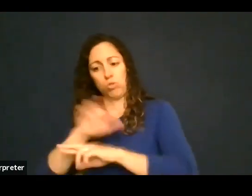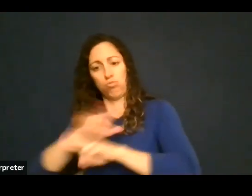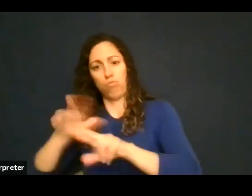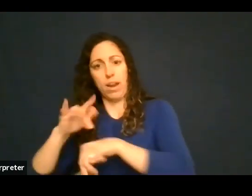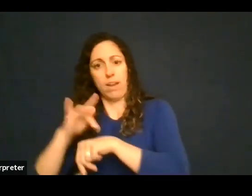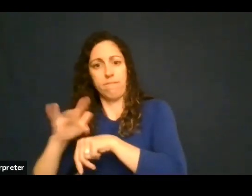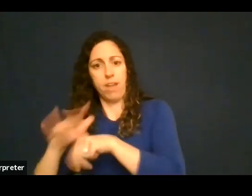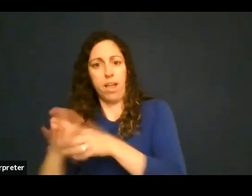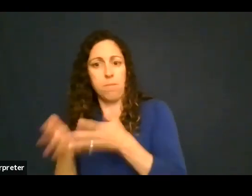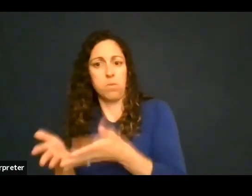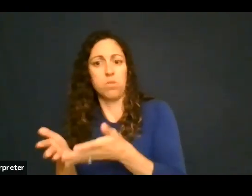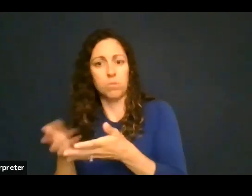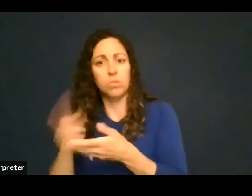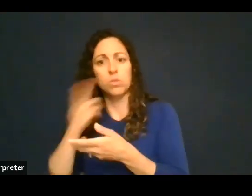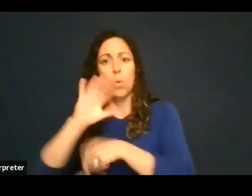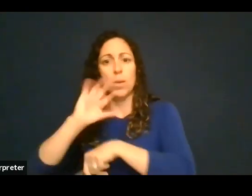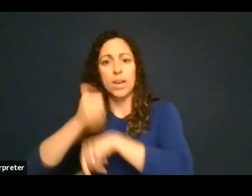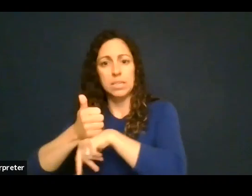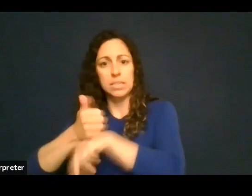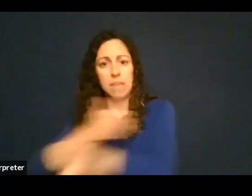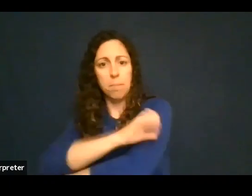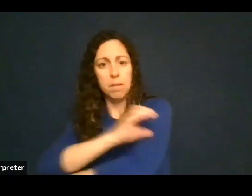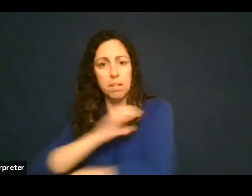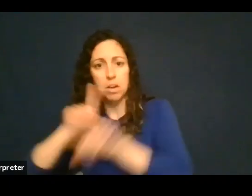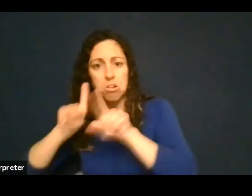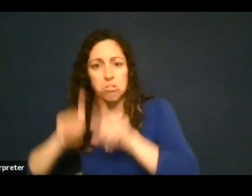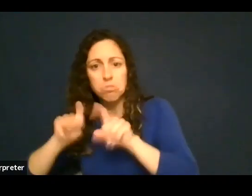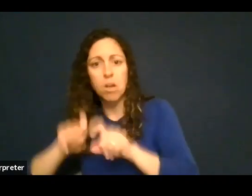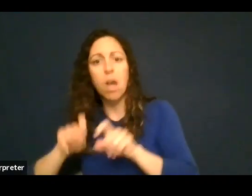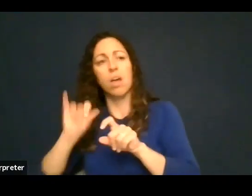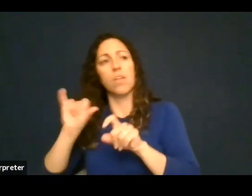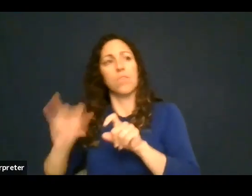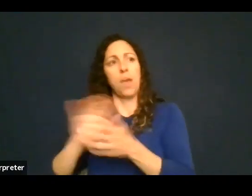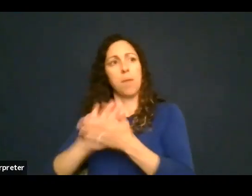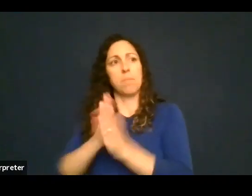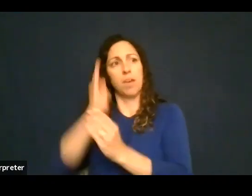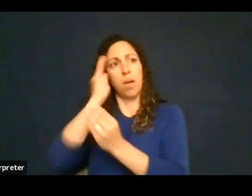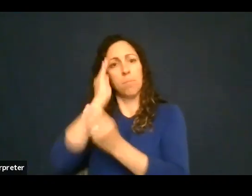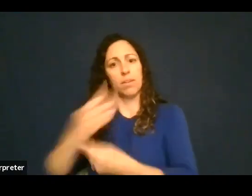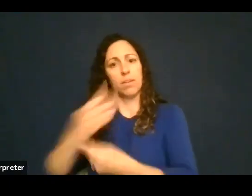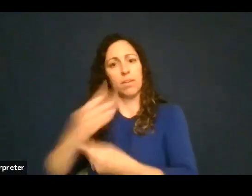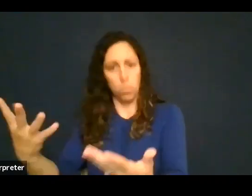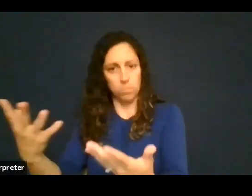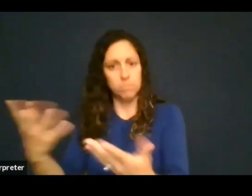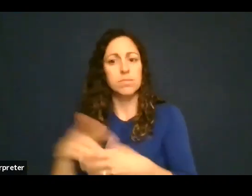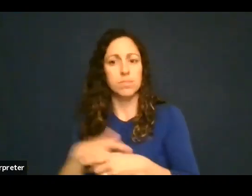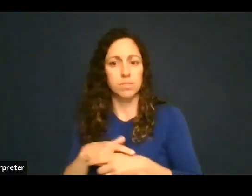and making that informative is worked on continuously. And then, other assets will, hopefully,